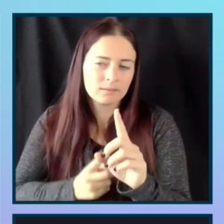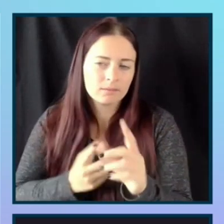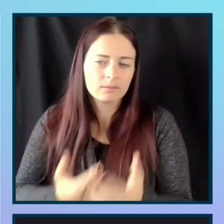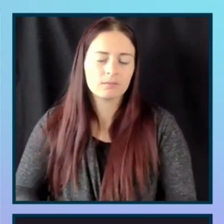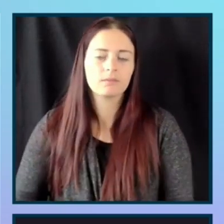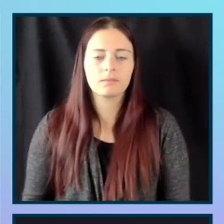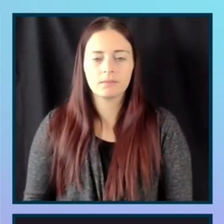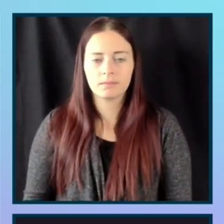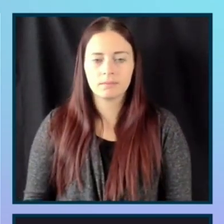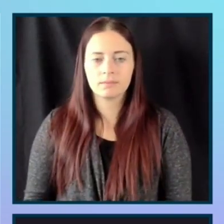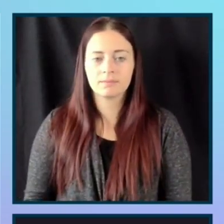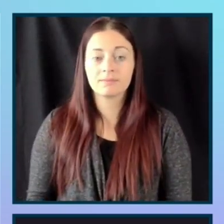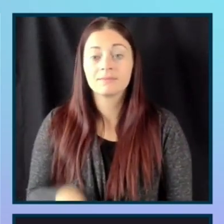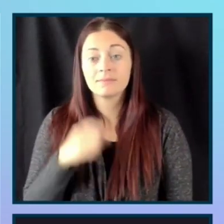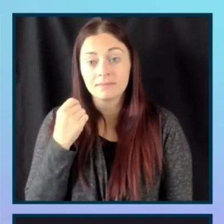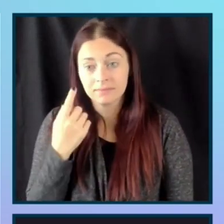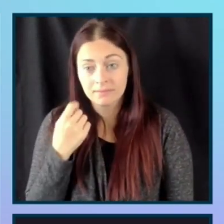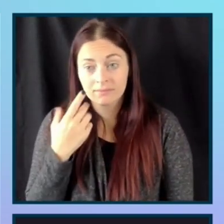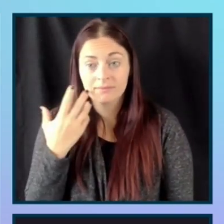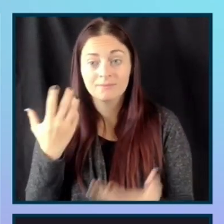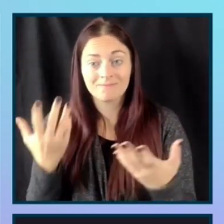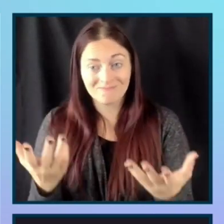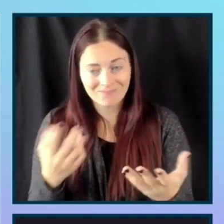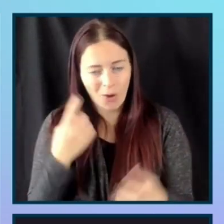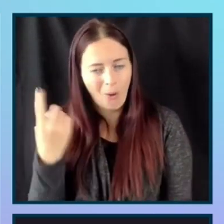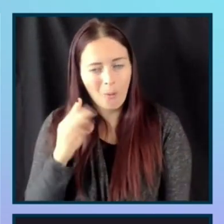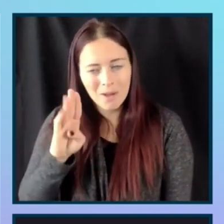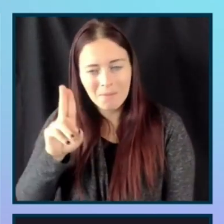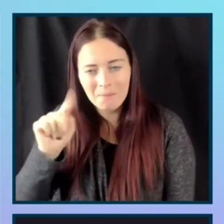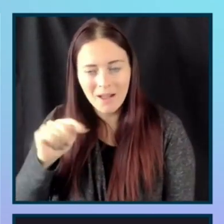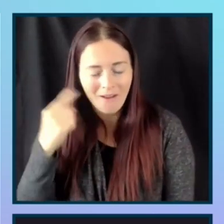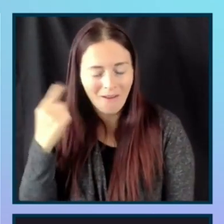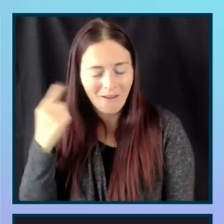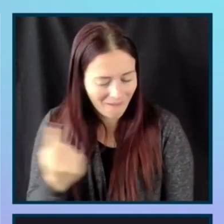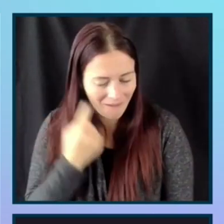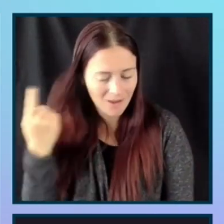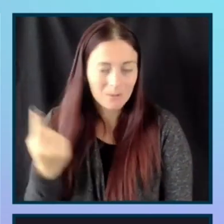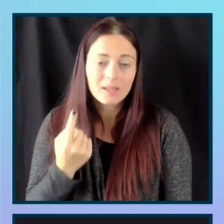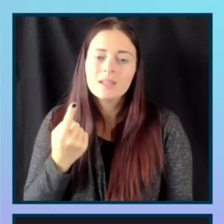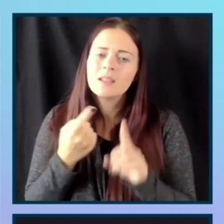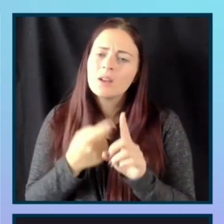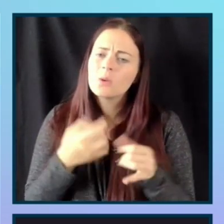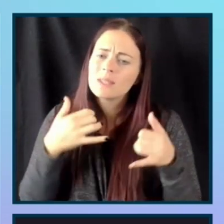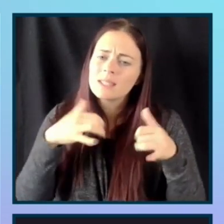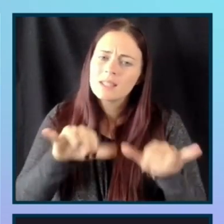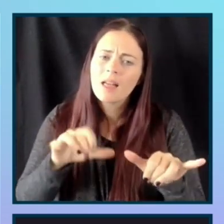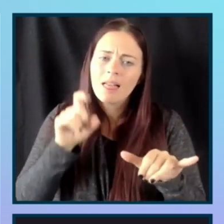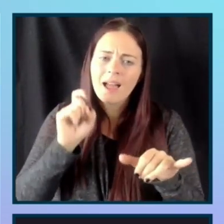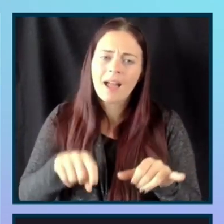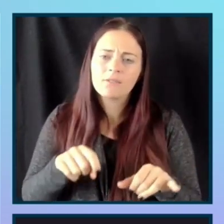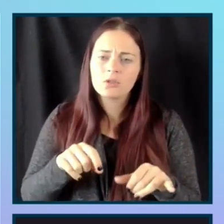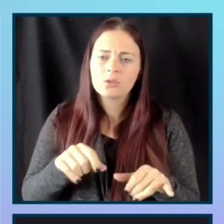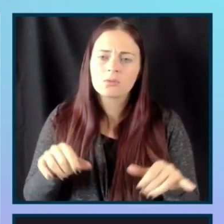But... There's always a but in all these things. You're still gonna be doing your usual A/B testing, you're still gonna be your optimizations.